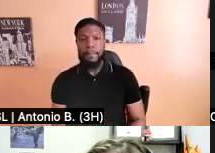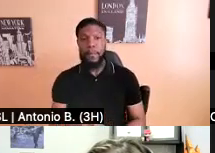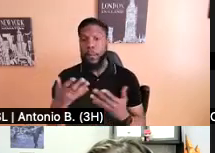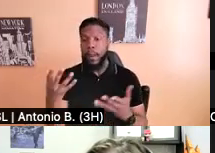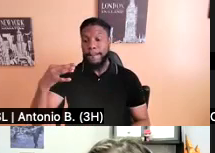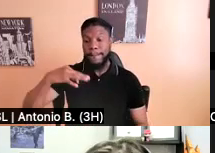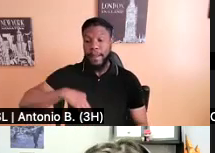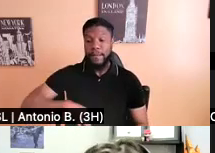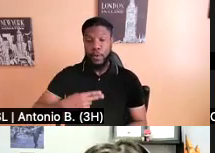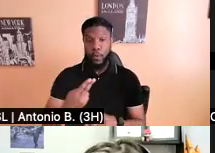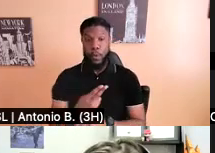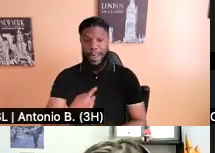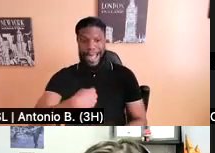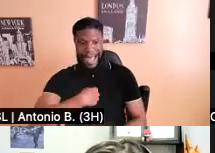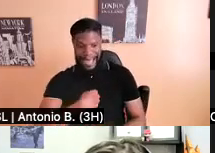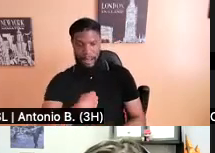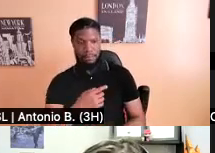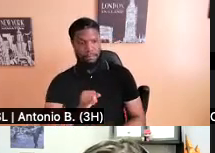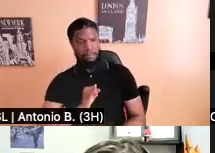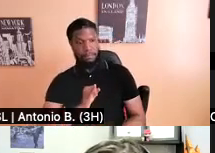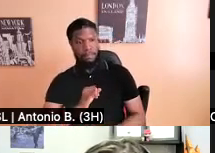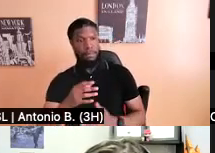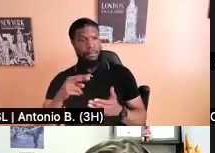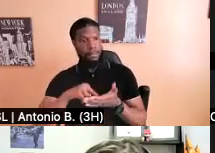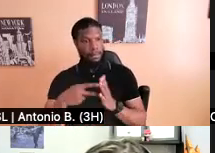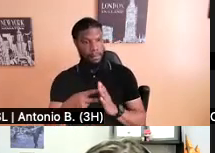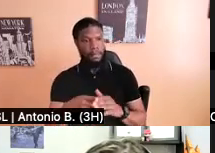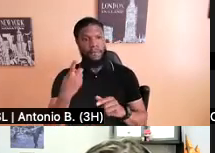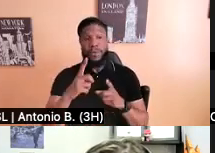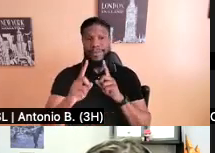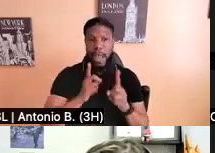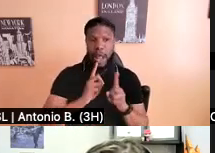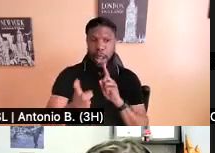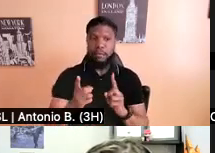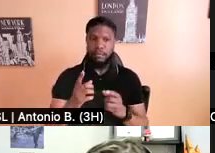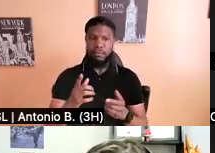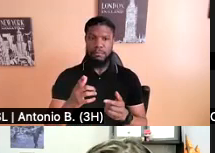of "I" strengthens the sense of conversation for dialogue between the writing tutor and student.